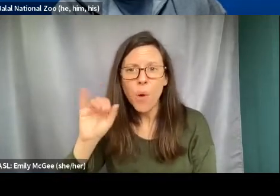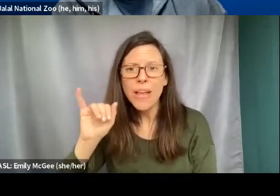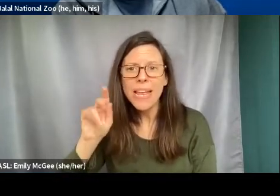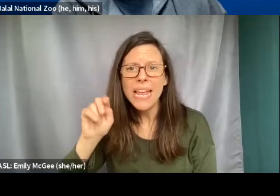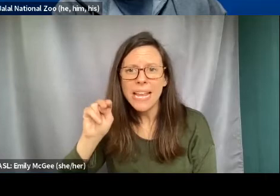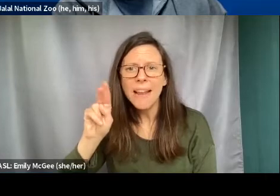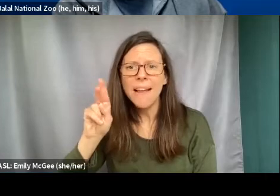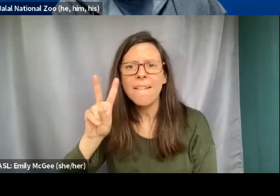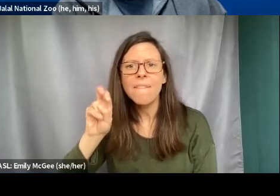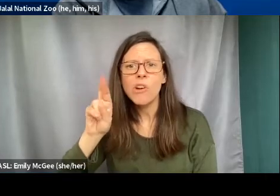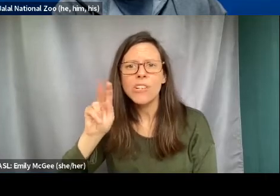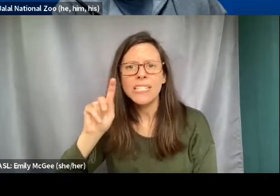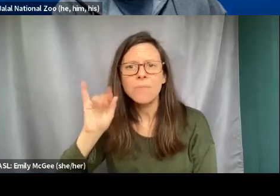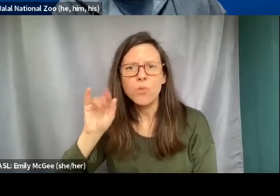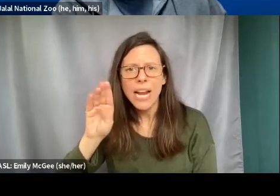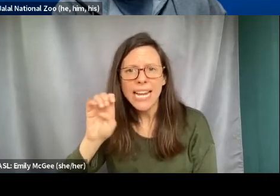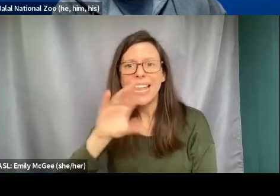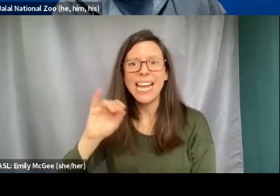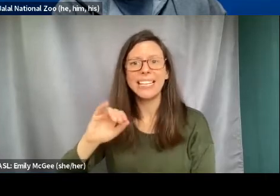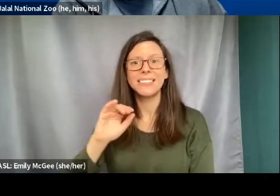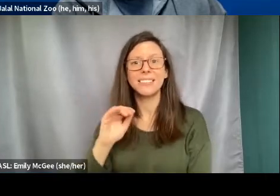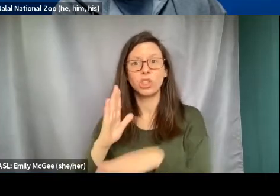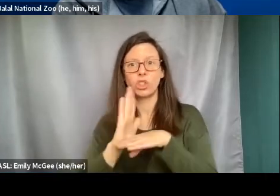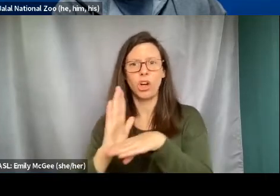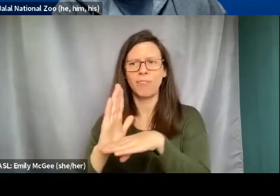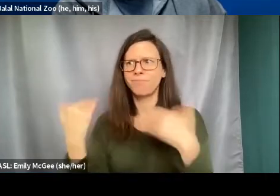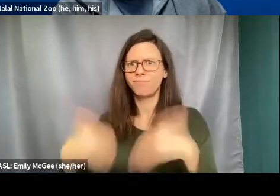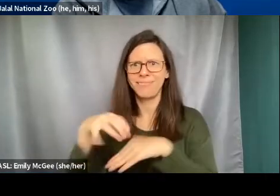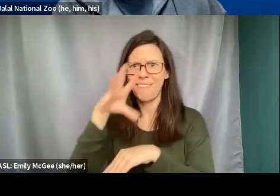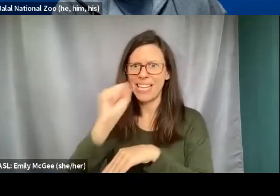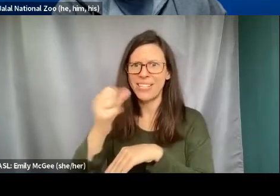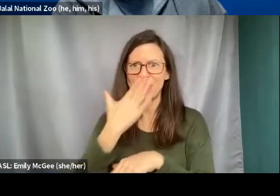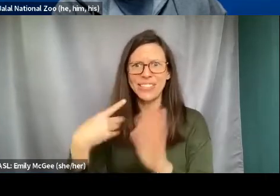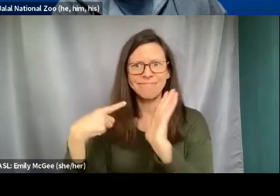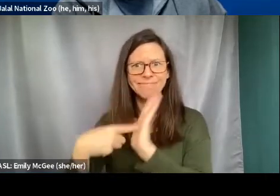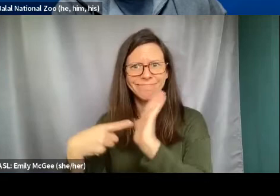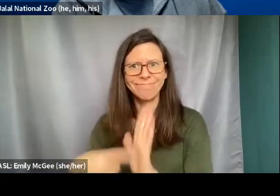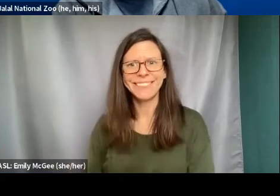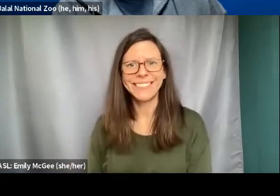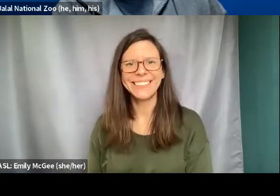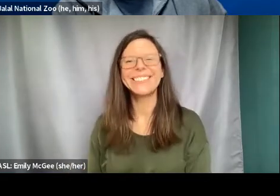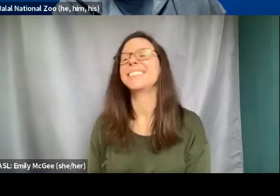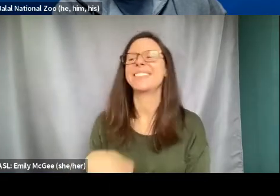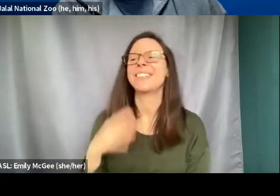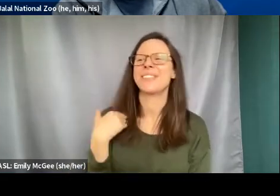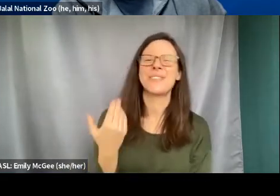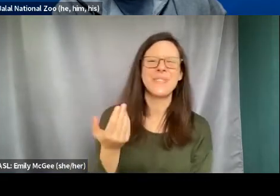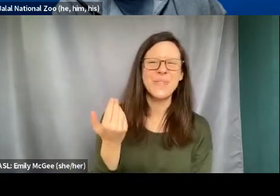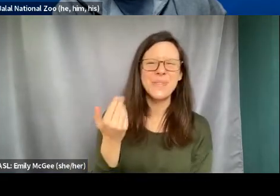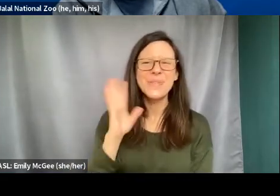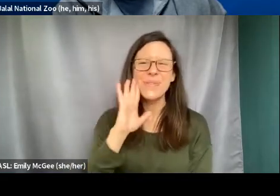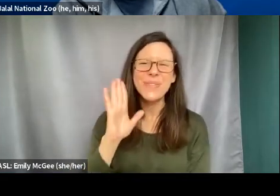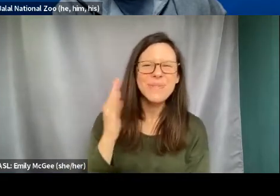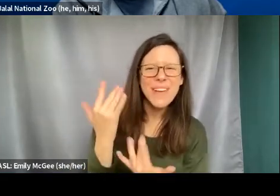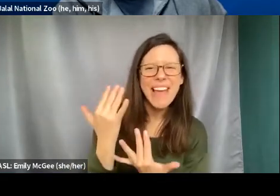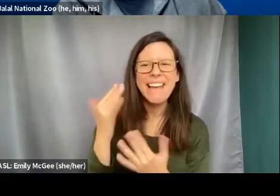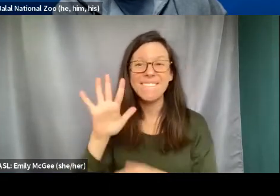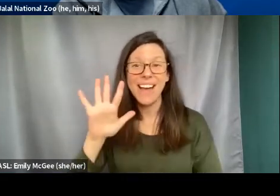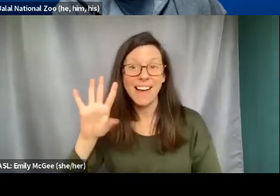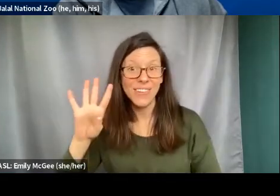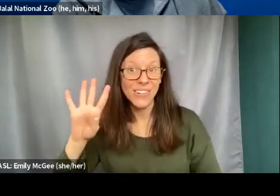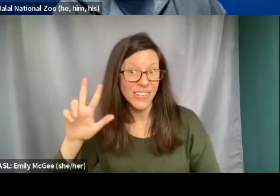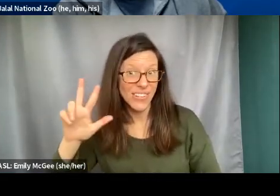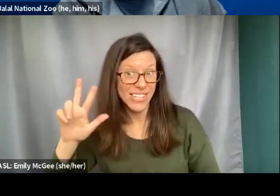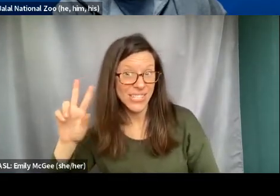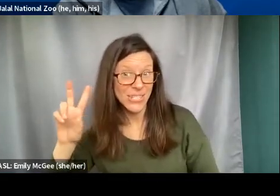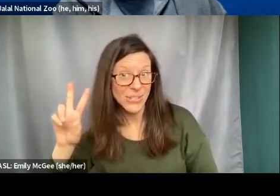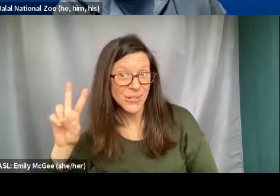That is so fascinating and a great example. All right, I am going to give you another 5, 4, 3, 2, 1